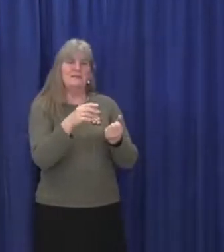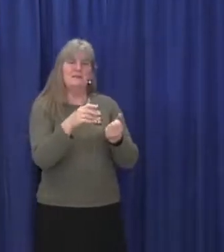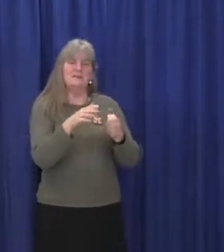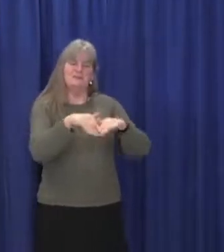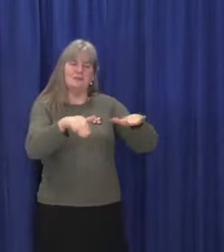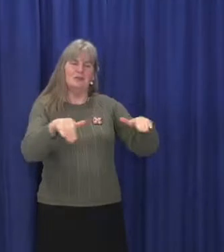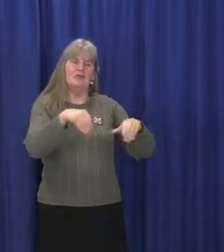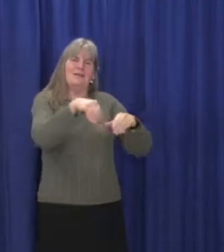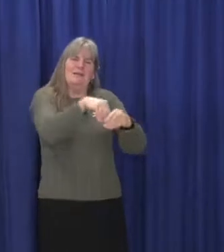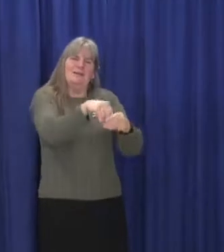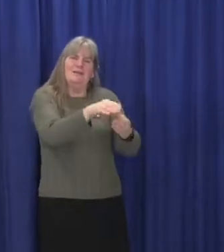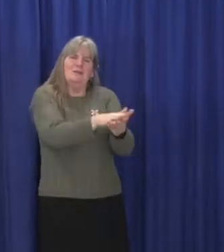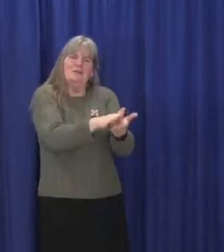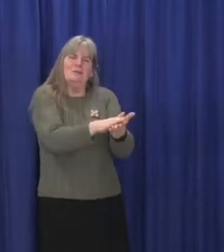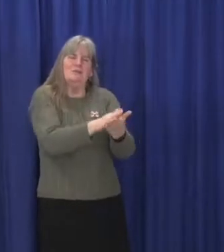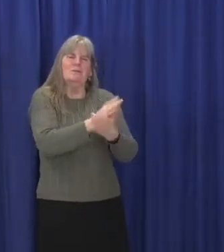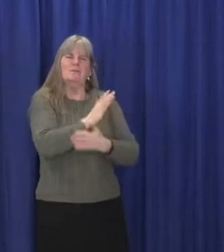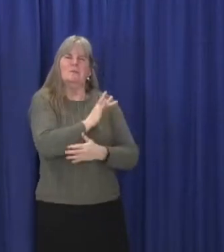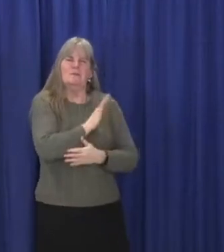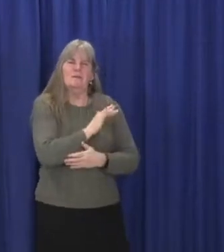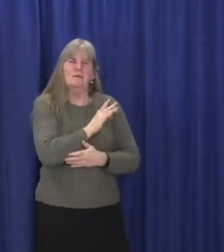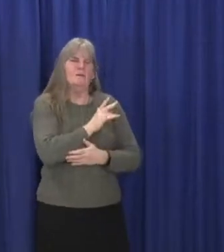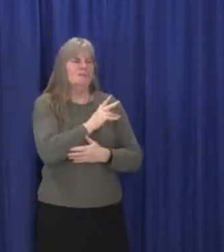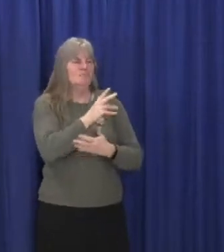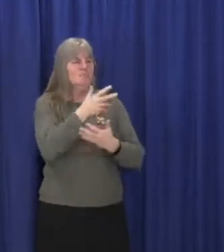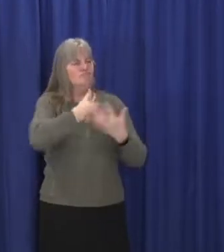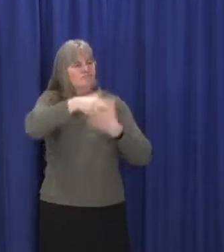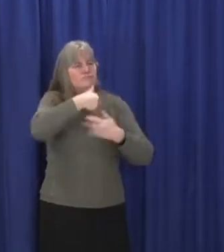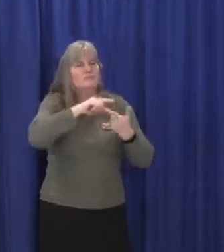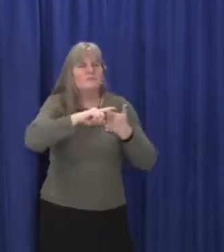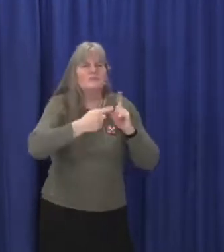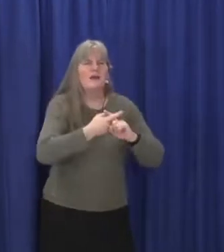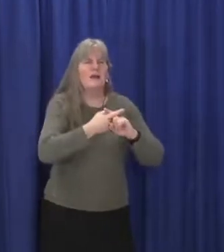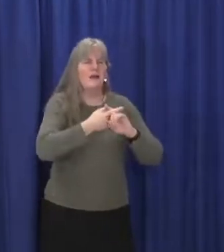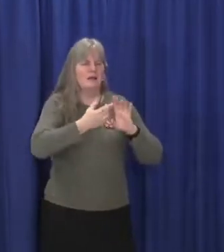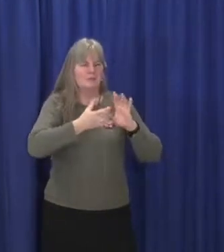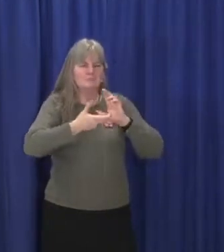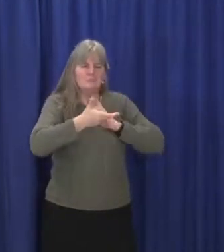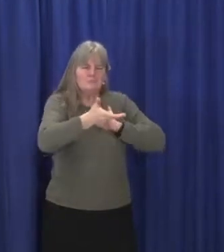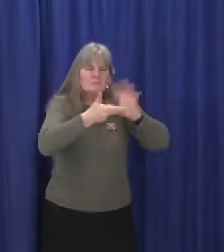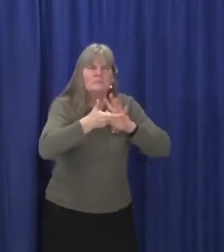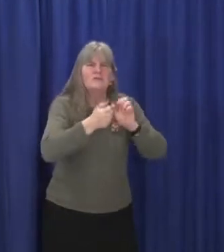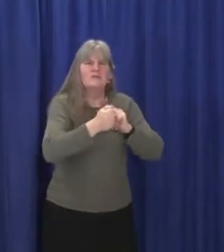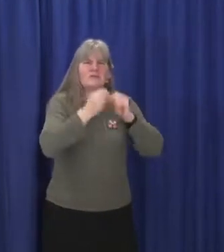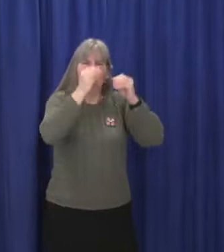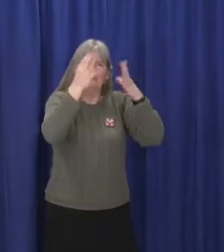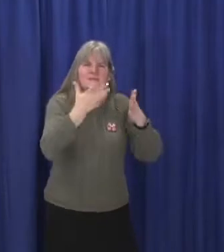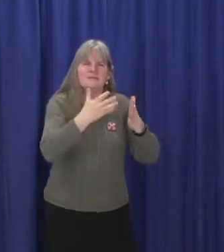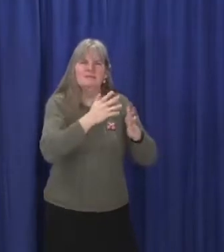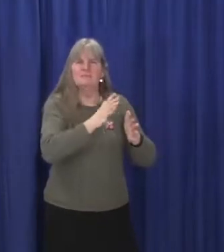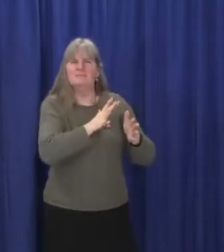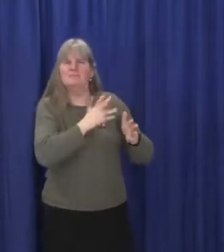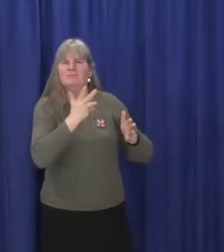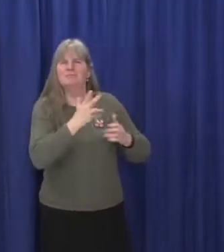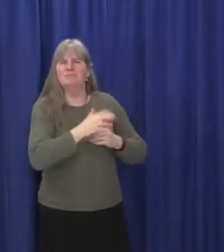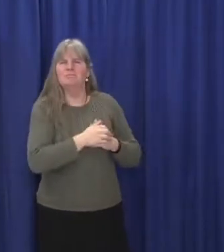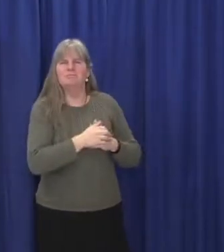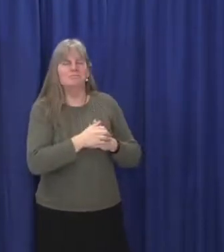at school, see their friends, and stay connected to their teachers. It truly takes all of us